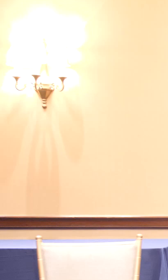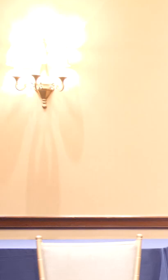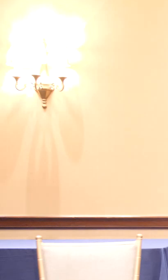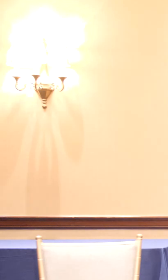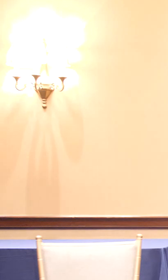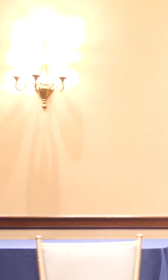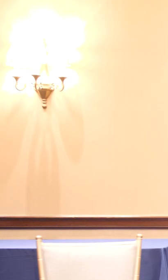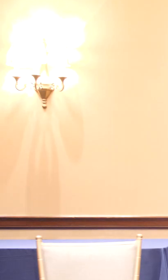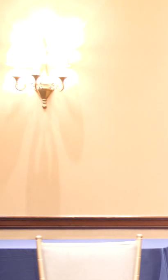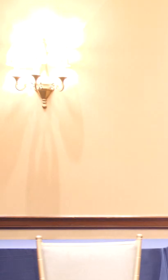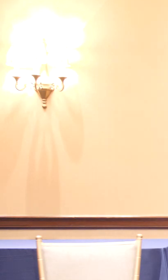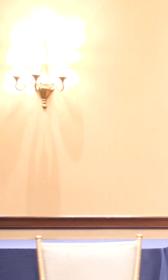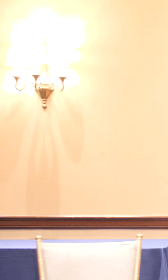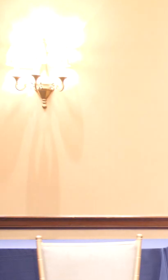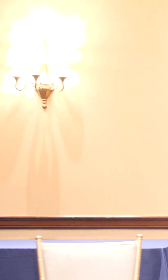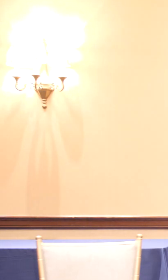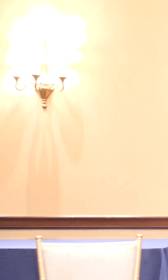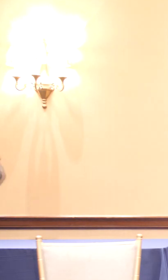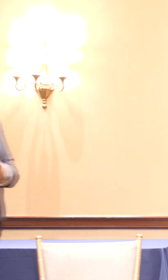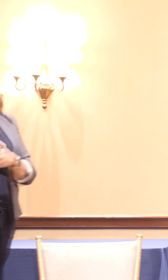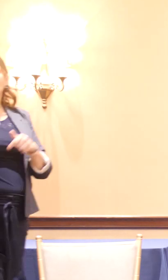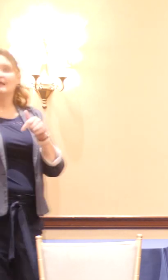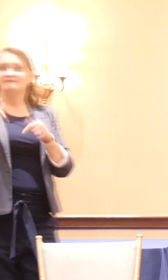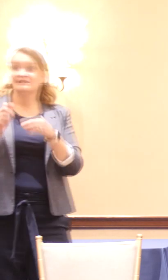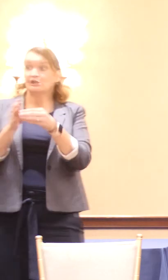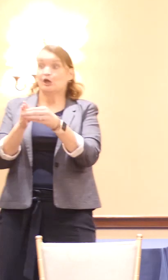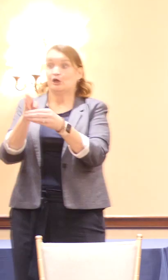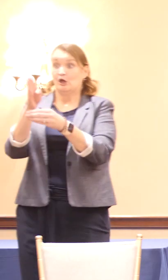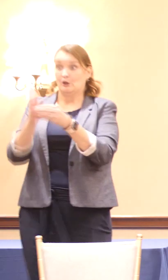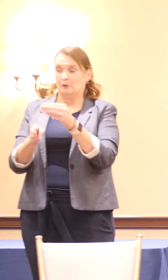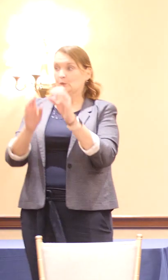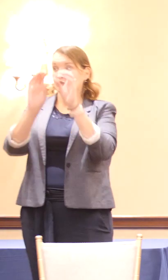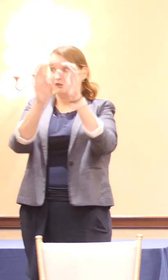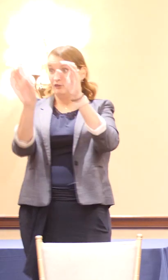Thank you Bob, this concludes the Zoom portion of the event.